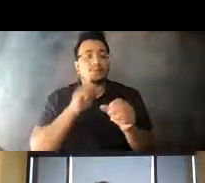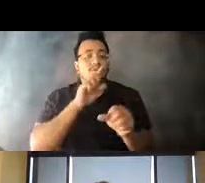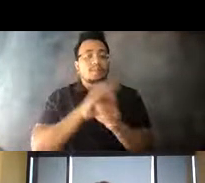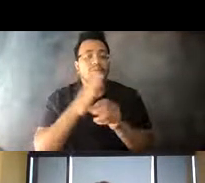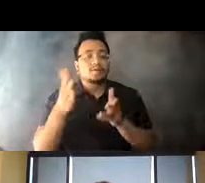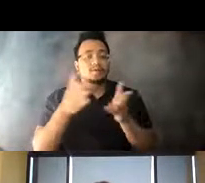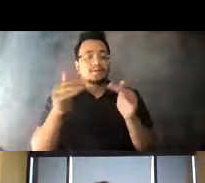100%.